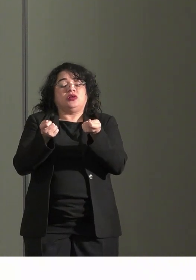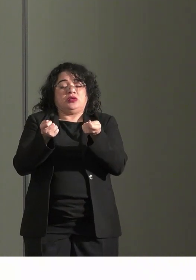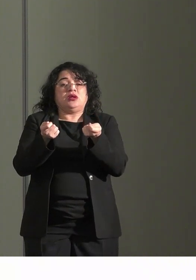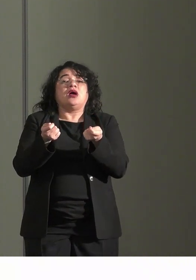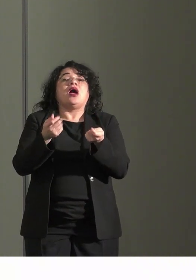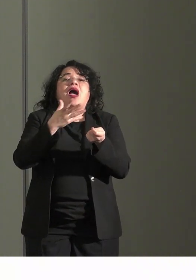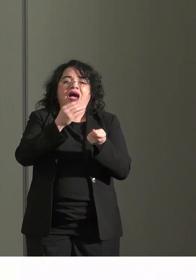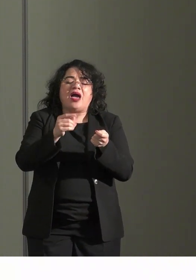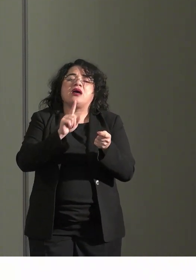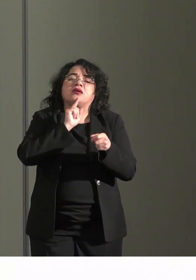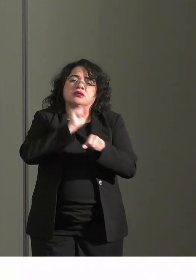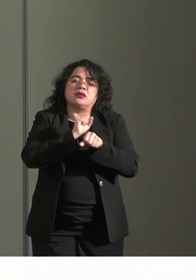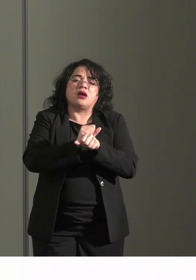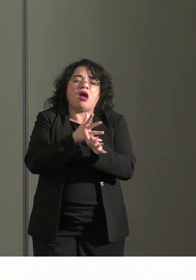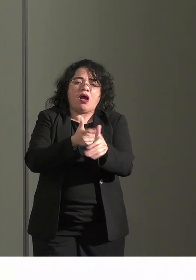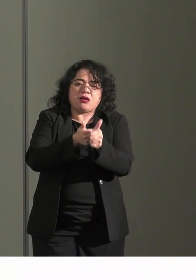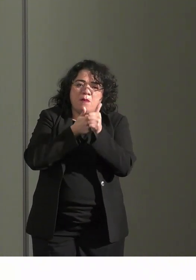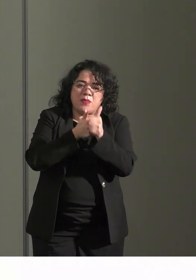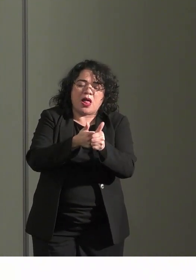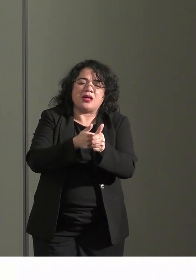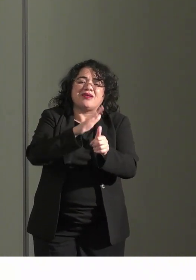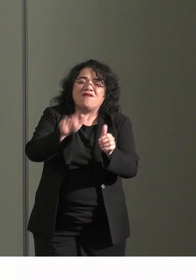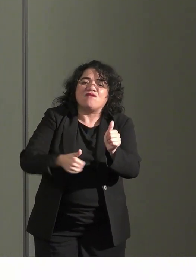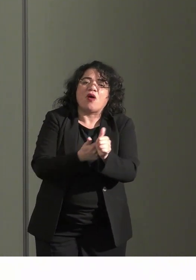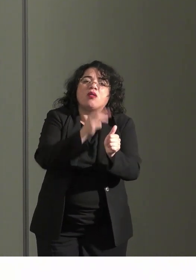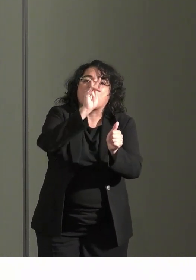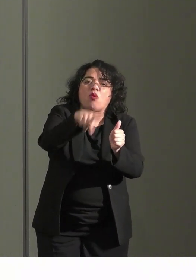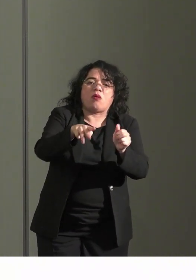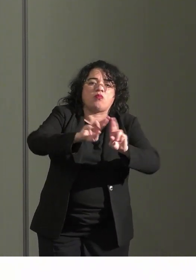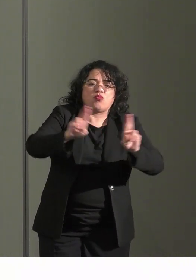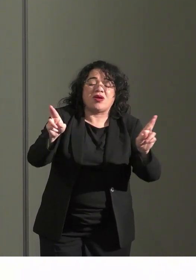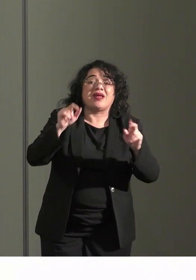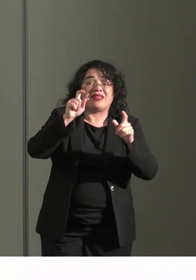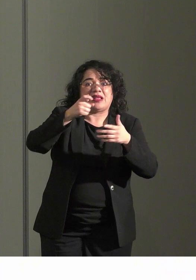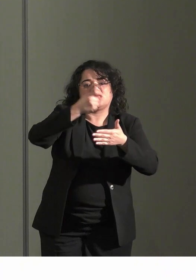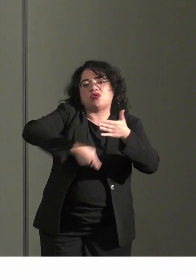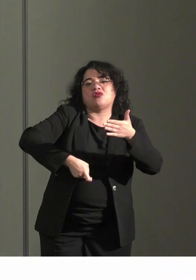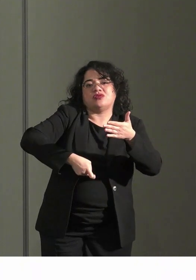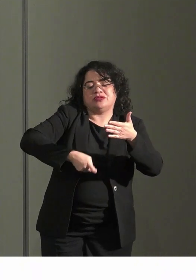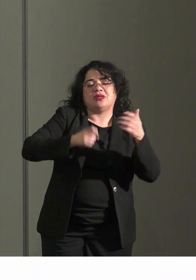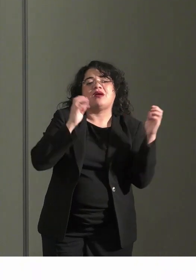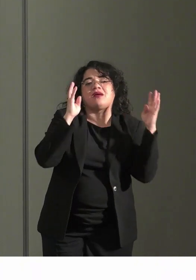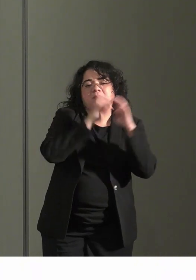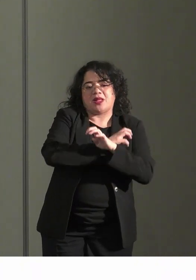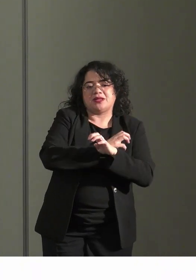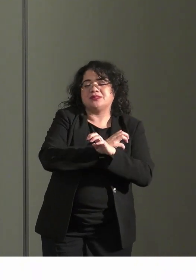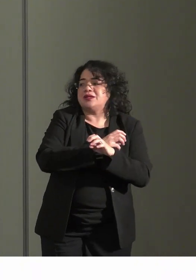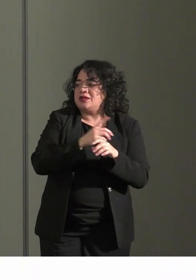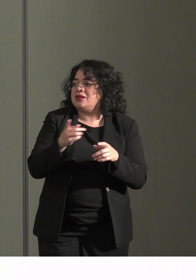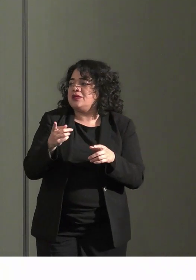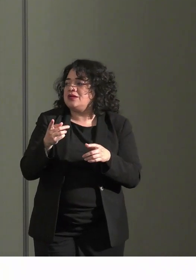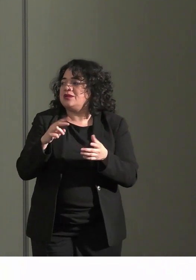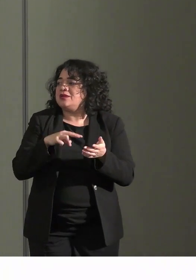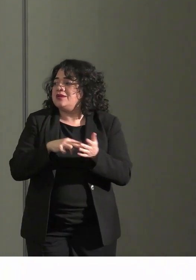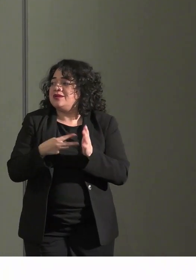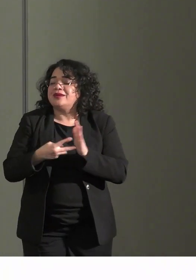compliance has additional cost and complexity. >> DAVE: Turning yourself in basically.